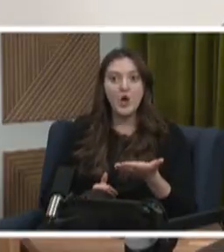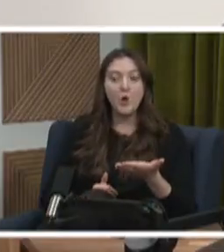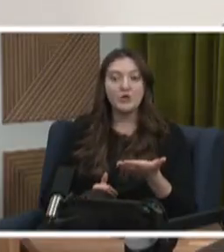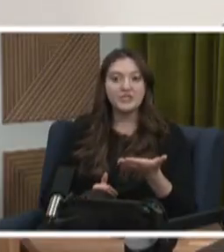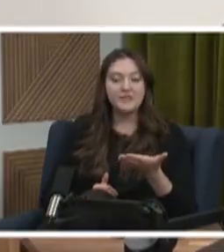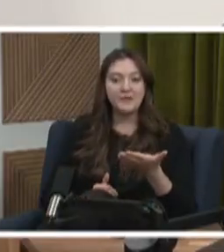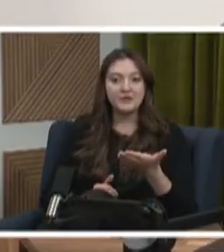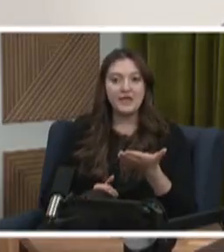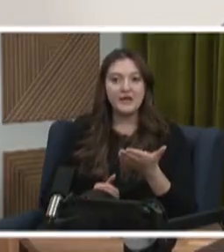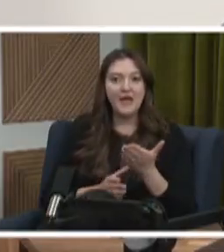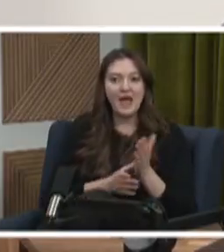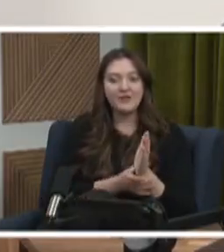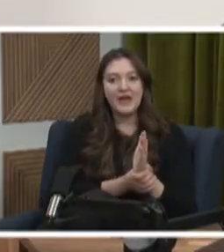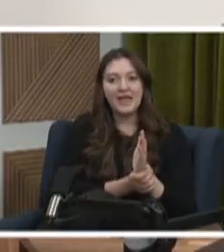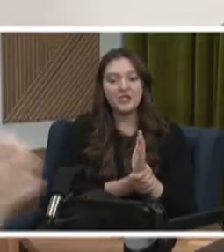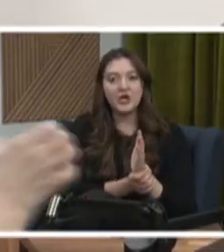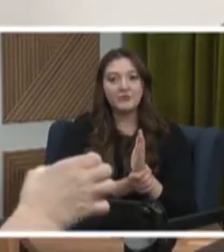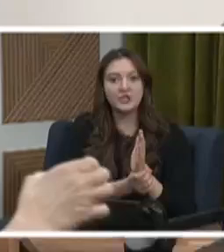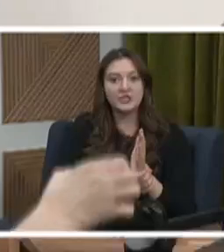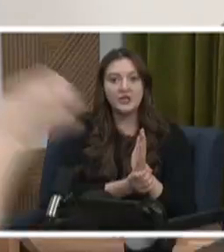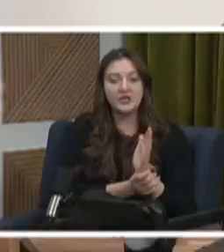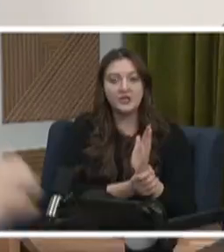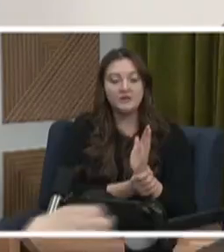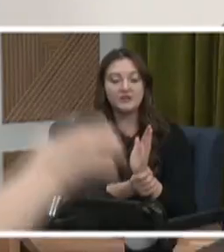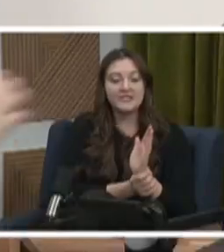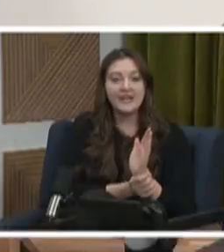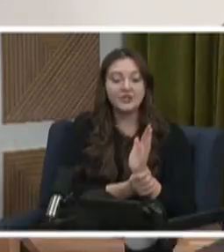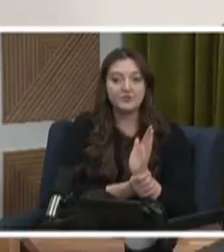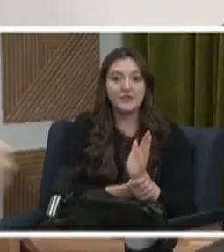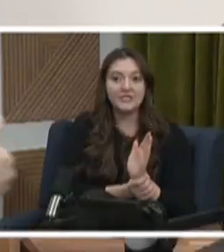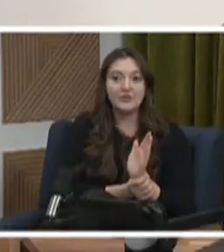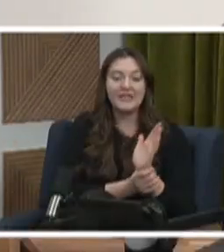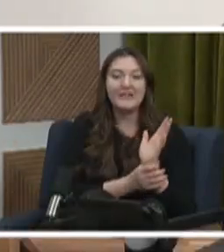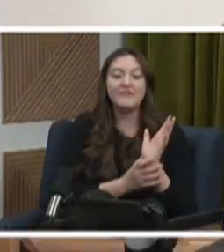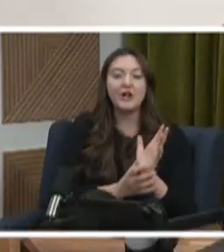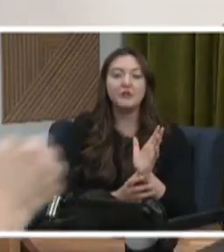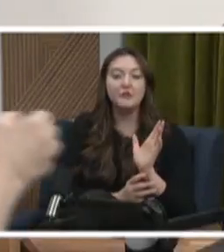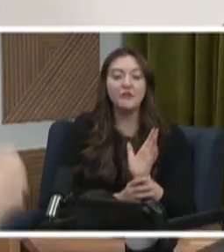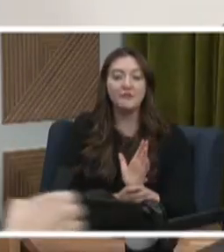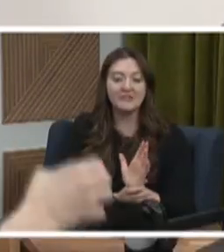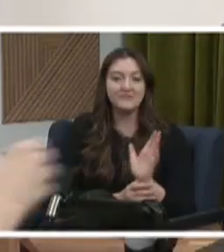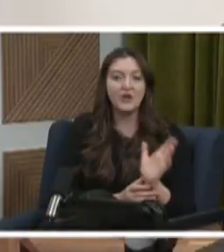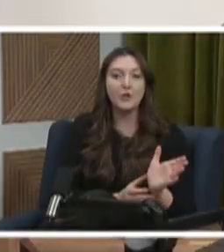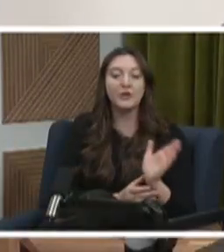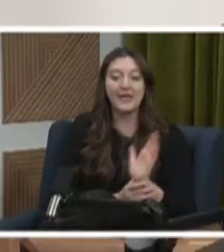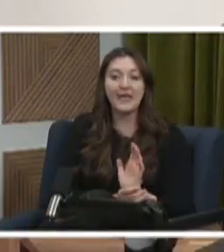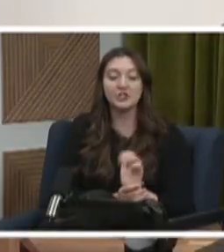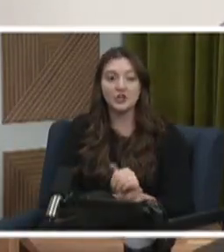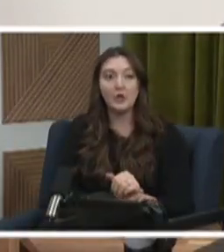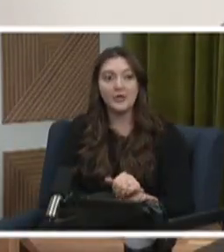Or just be able to, like, have their hand on the person, on the signer's wrist so that it can follow the movements and follow where the hands are going.